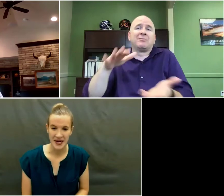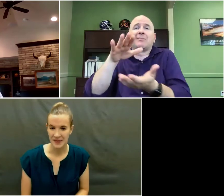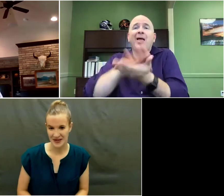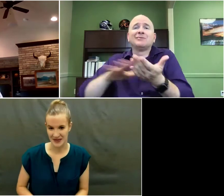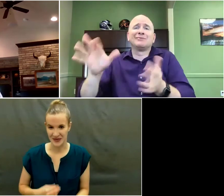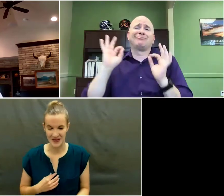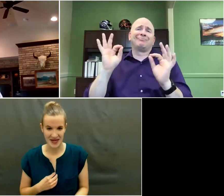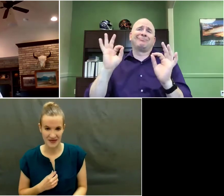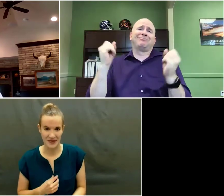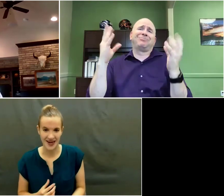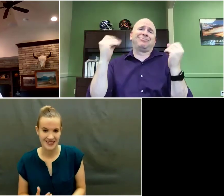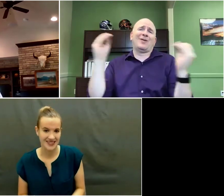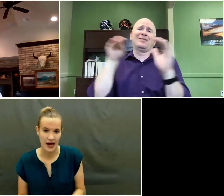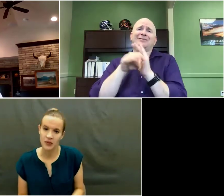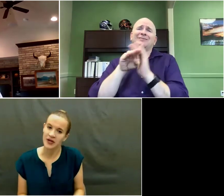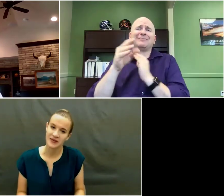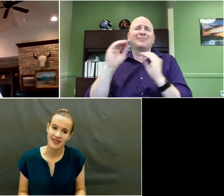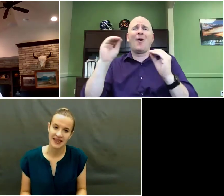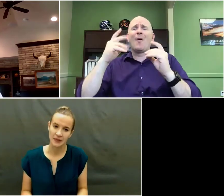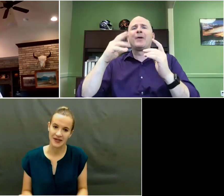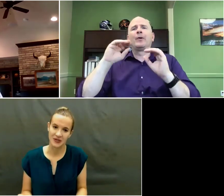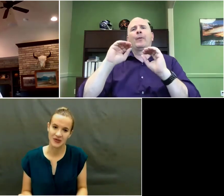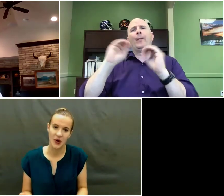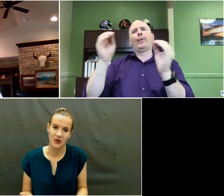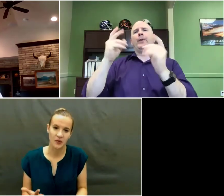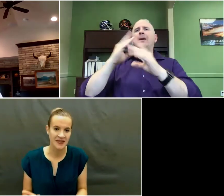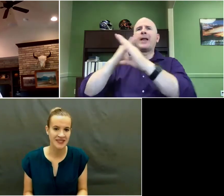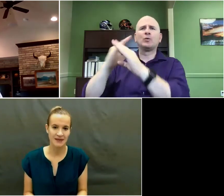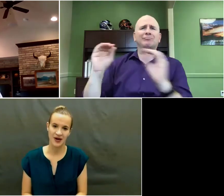up at the School for the Deaf and Blind, everyone used sign language, so there wasn't that barrier